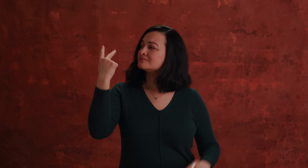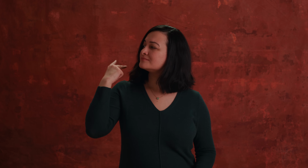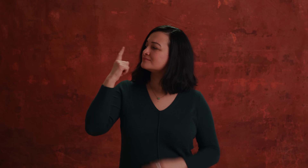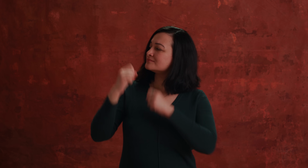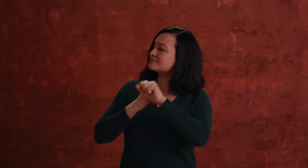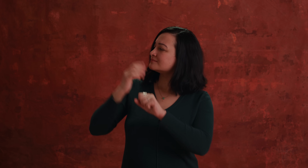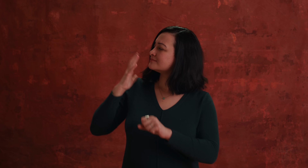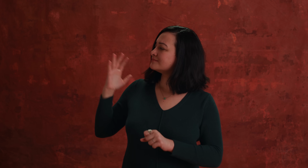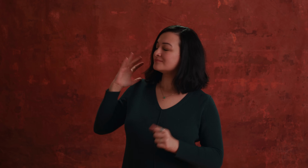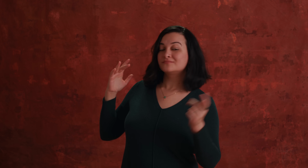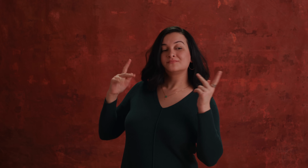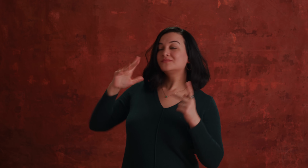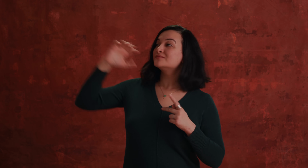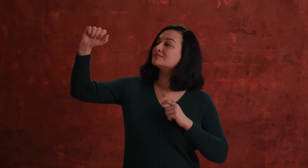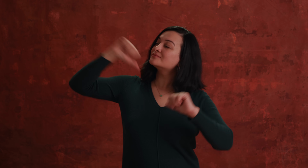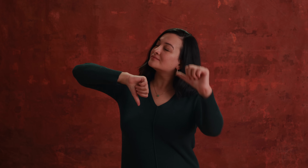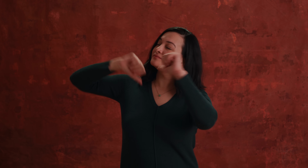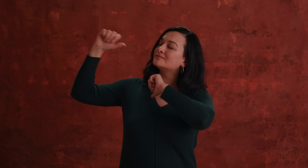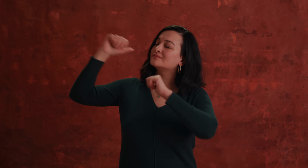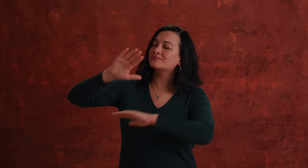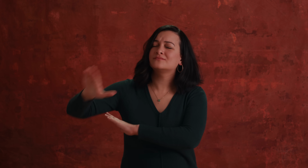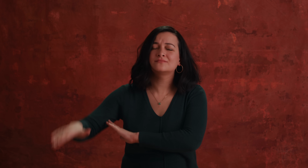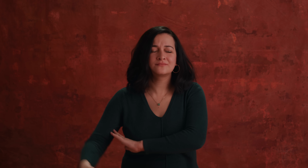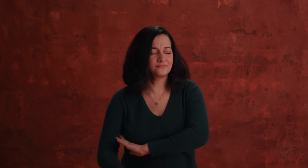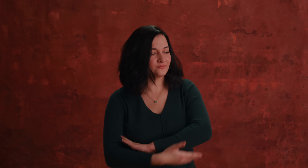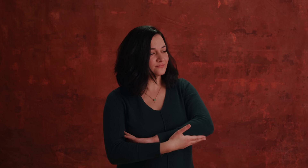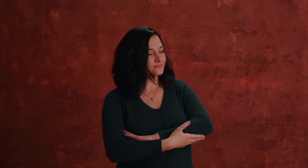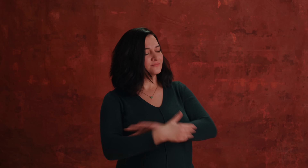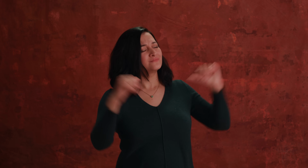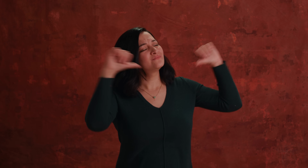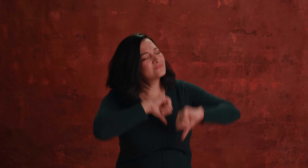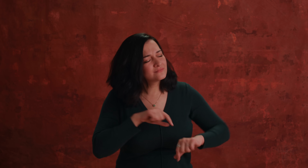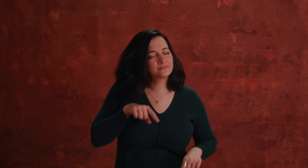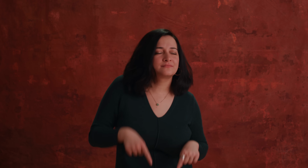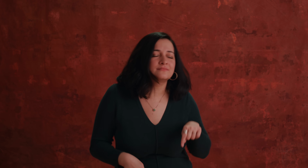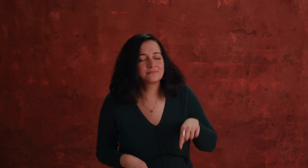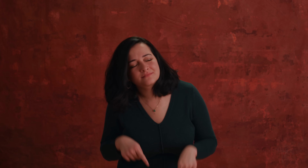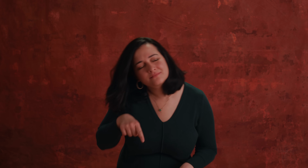but it really got me thinkin’ that night we went drinkin’ stumbled in the house and didn’t make it past the kitchen